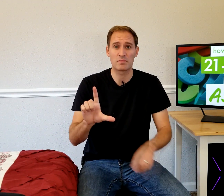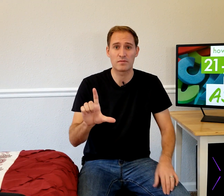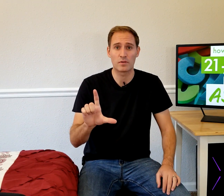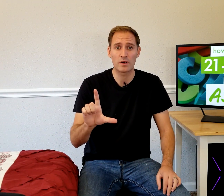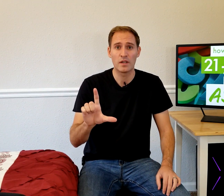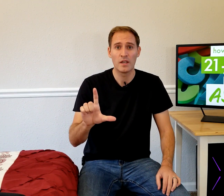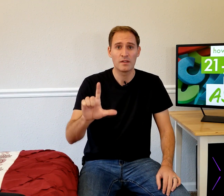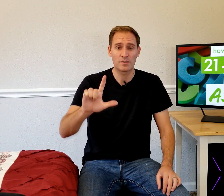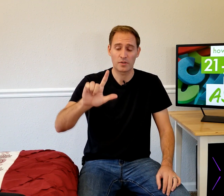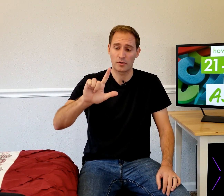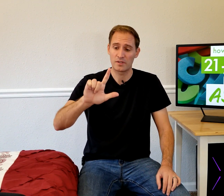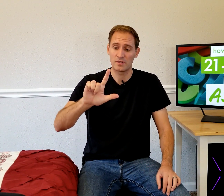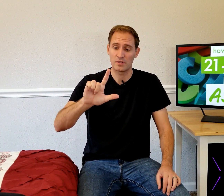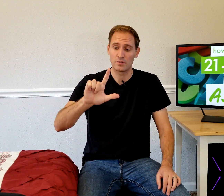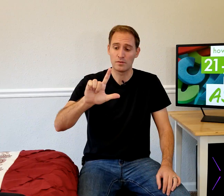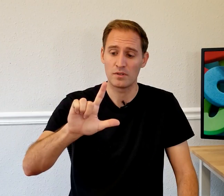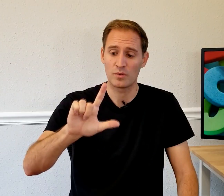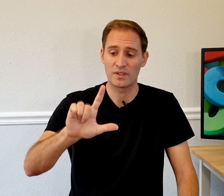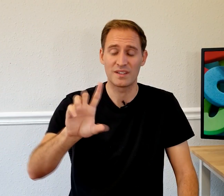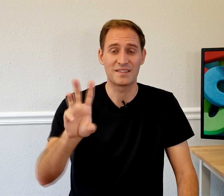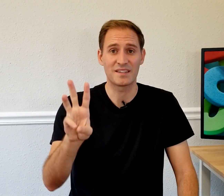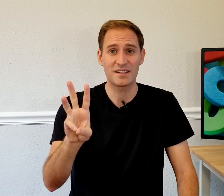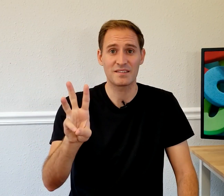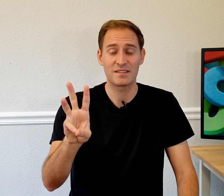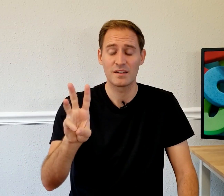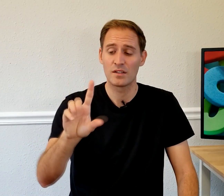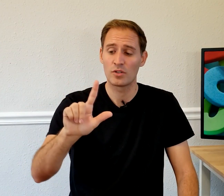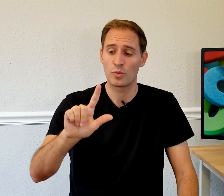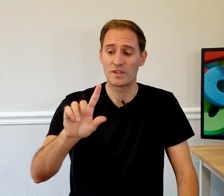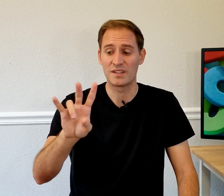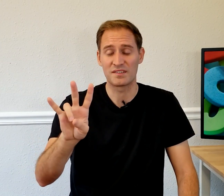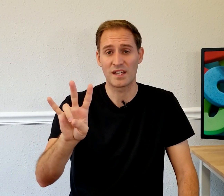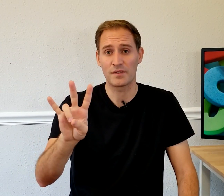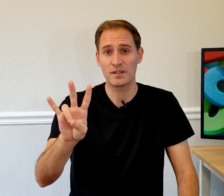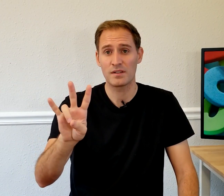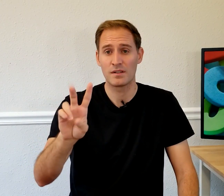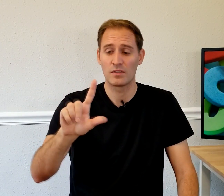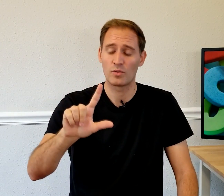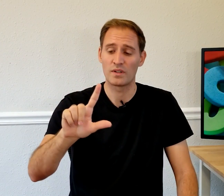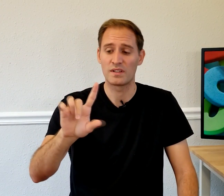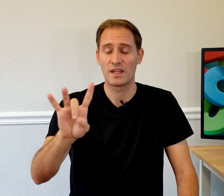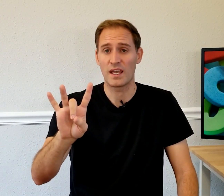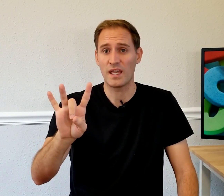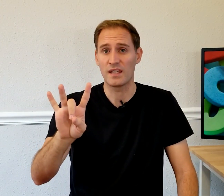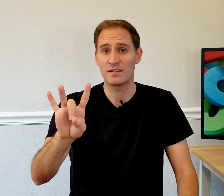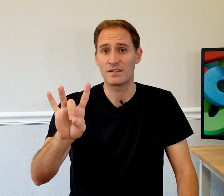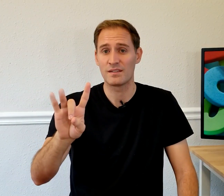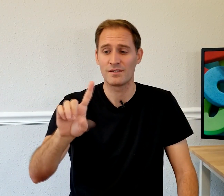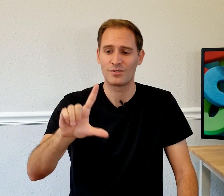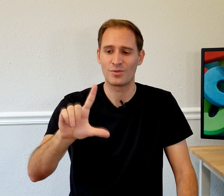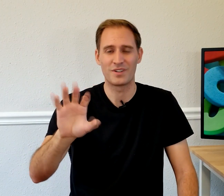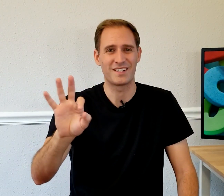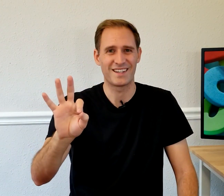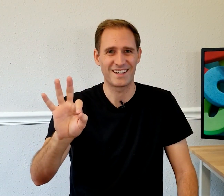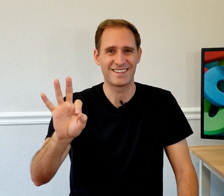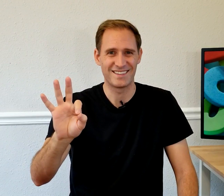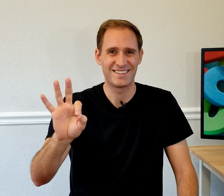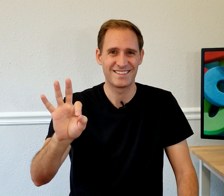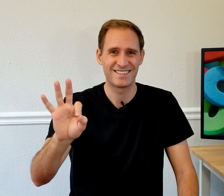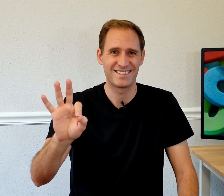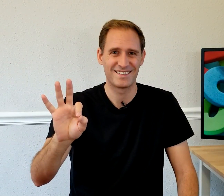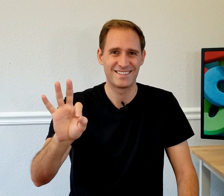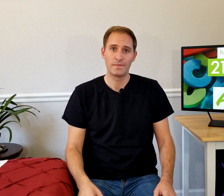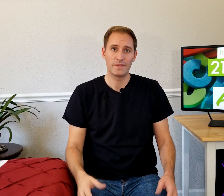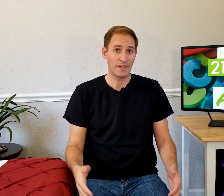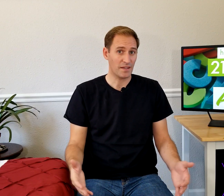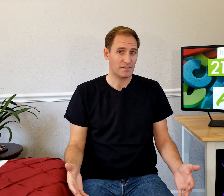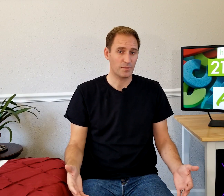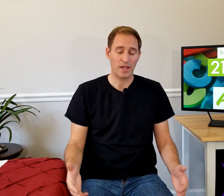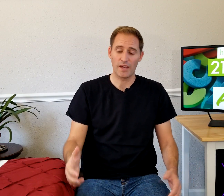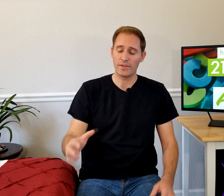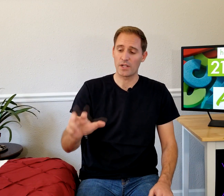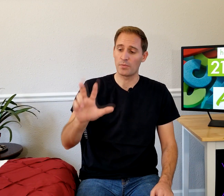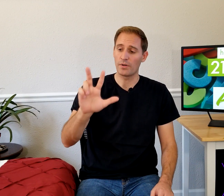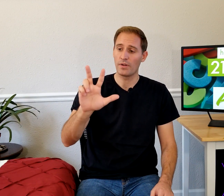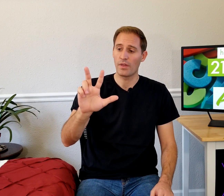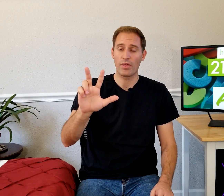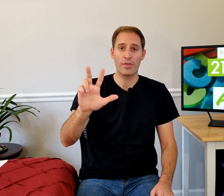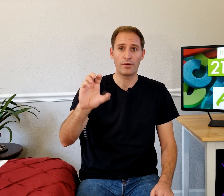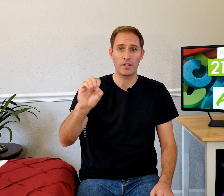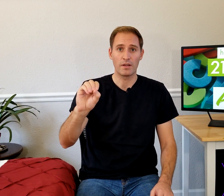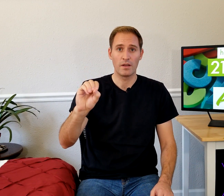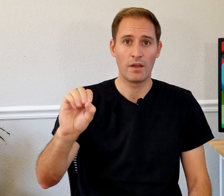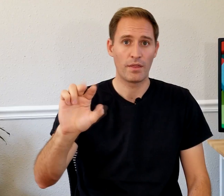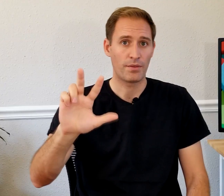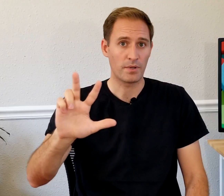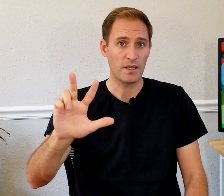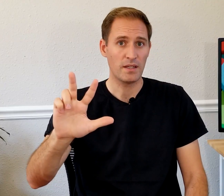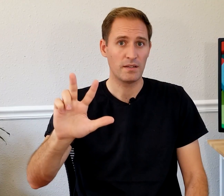before so we're going to do 26, 27, 28, 29. Next we have the number 30.